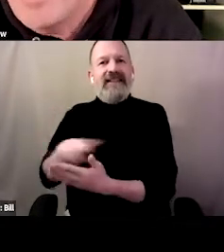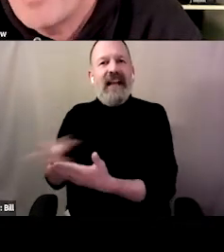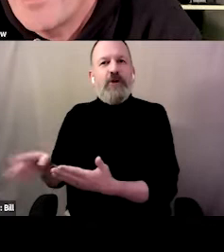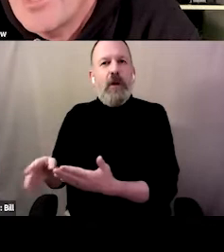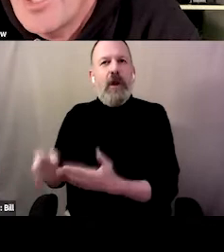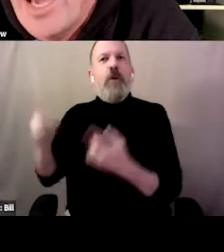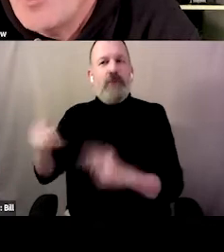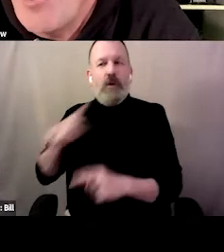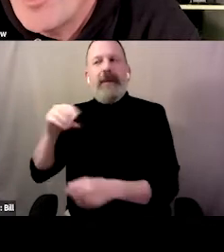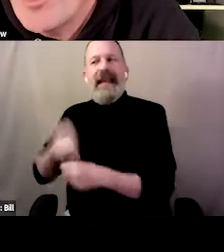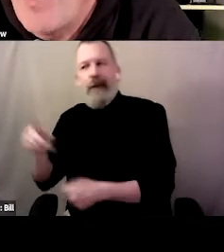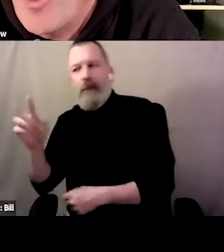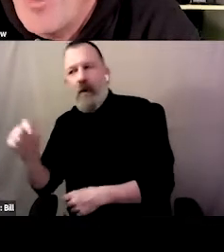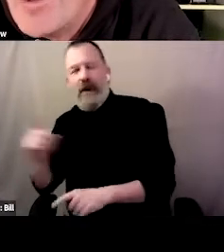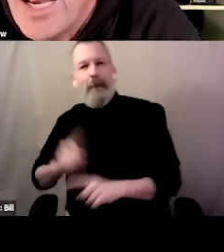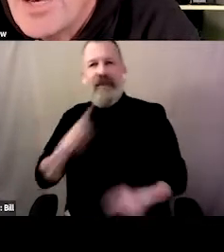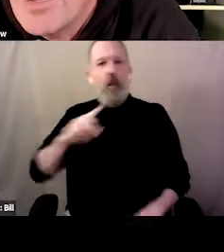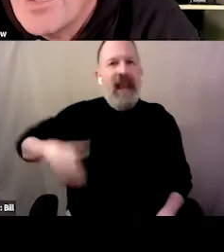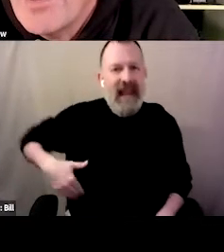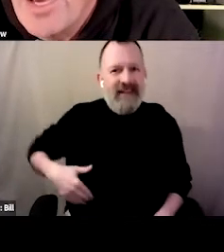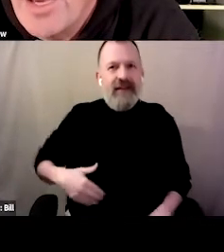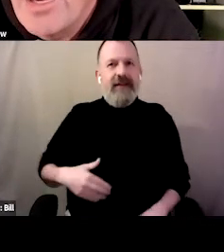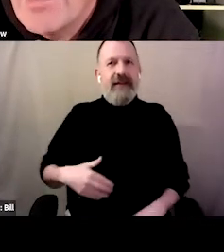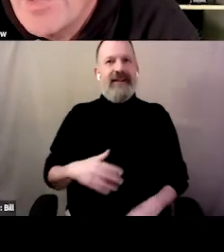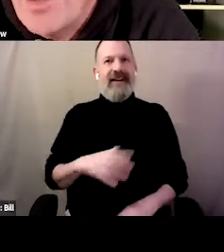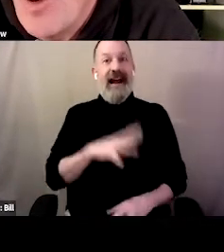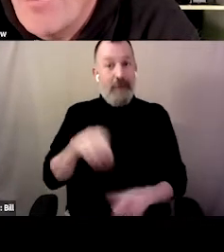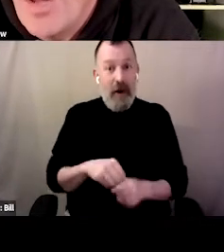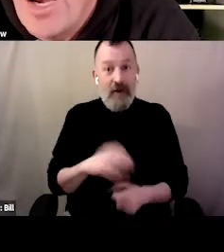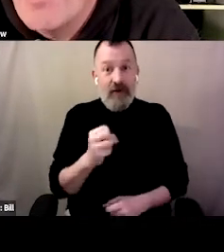CalebBarlow: And as part of the software update. They take them offline